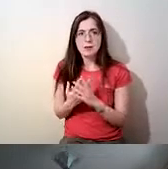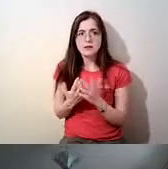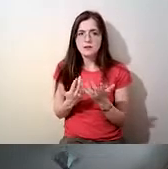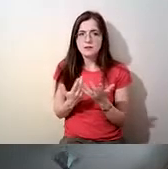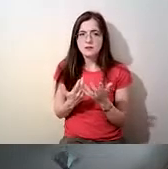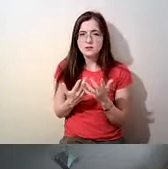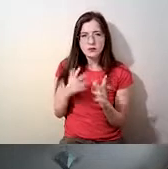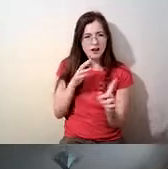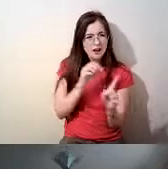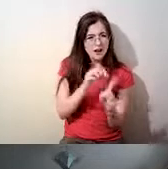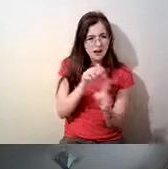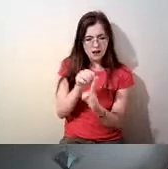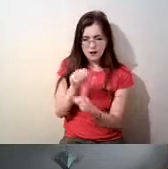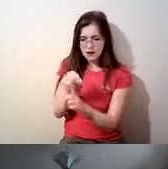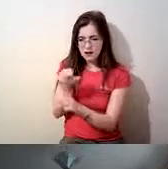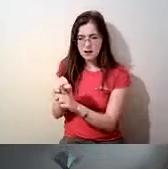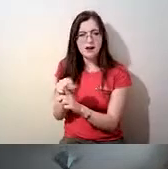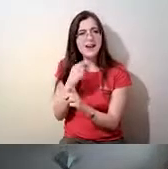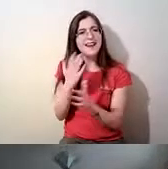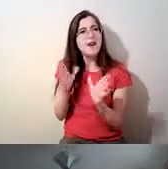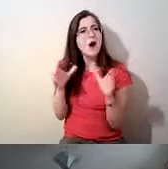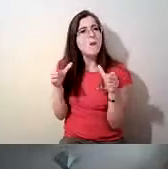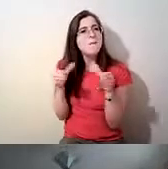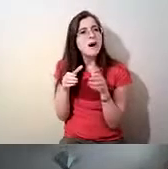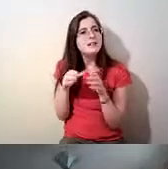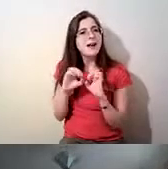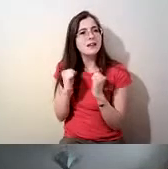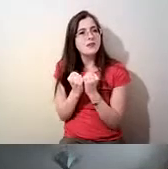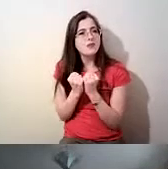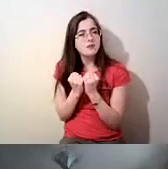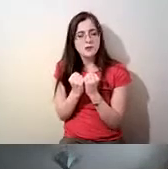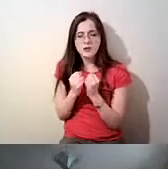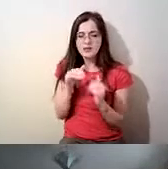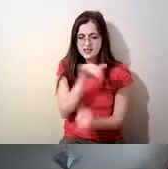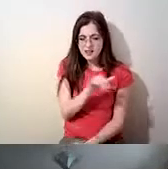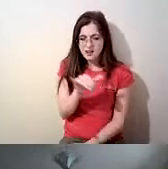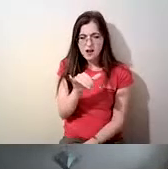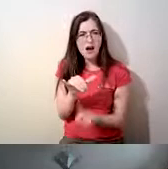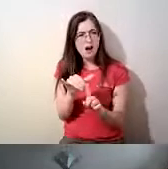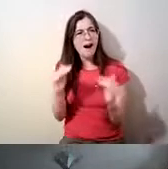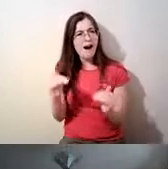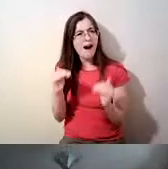groups that in each marginalized group there is a higher number of disabled people than in